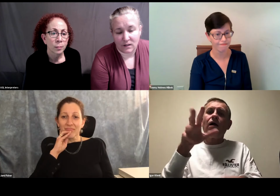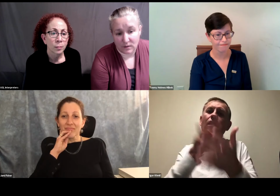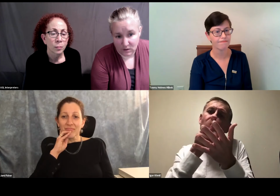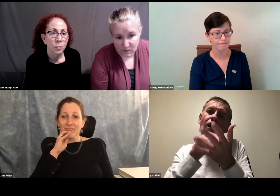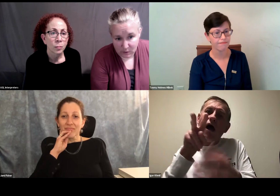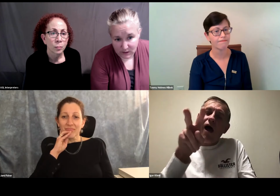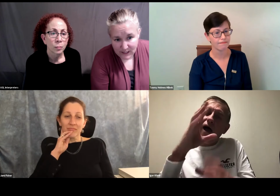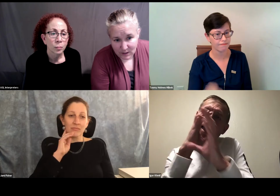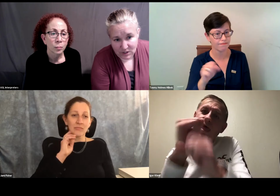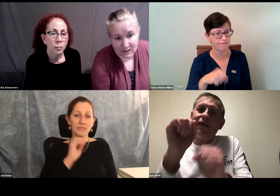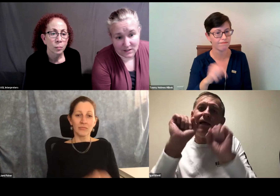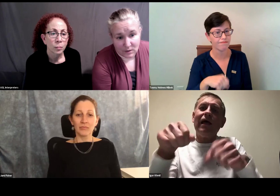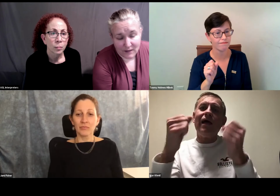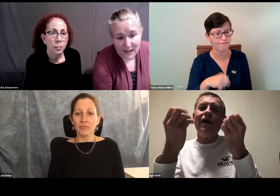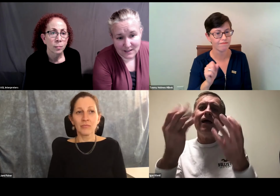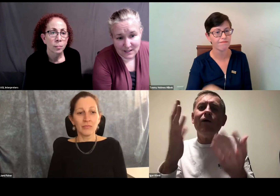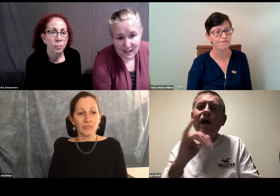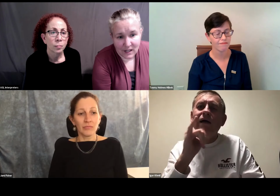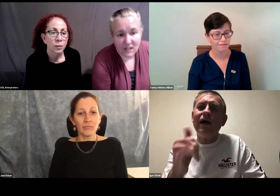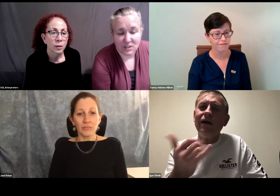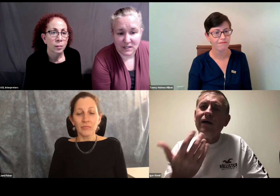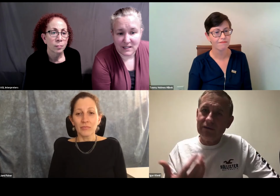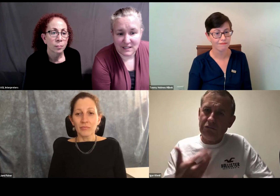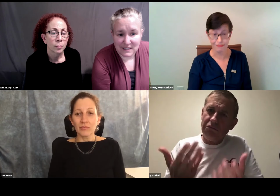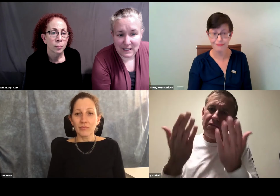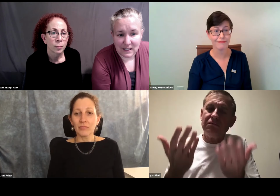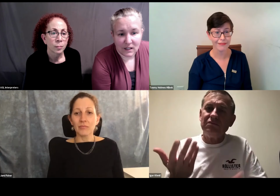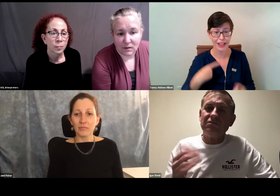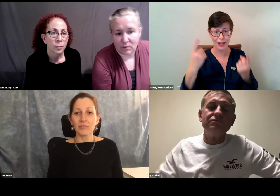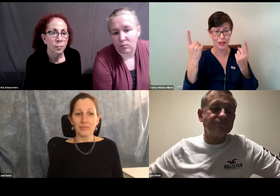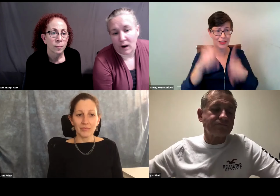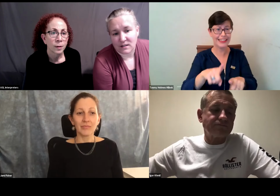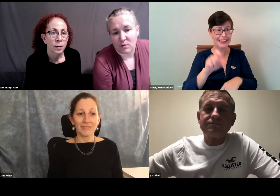They use spoken language that kids don't have access to that so it's nice to see why isn't there